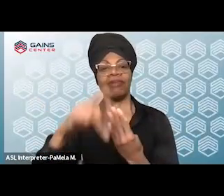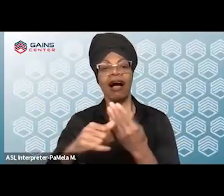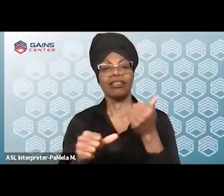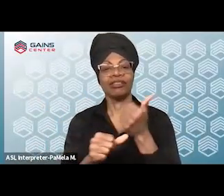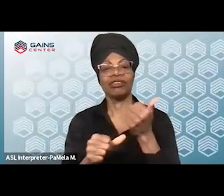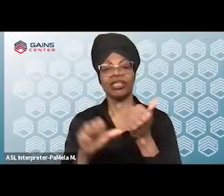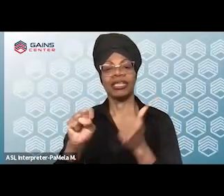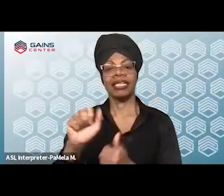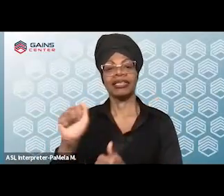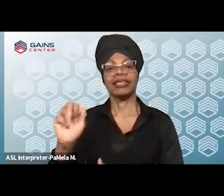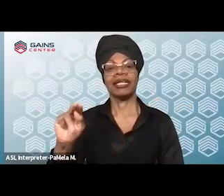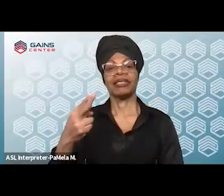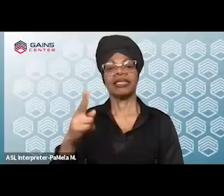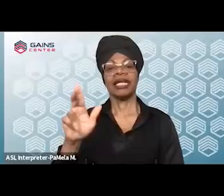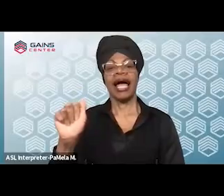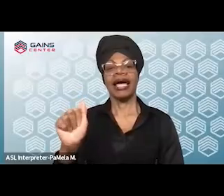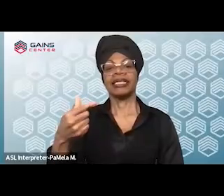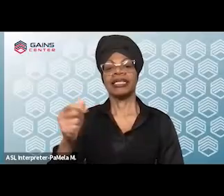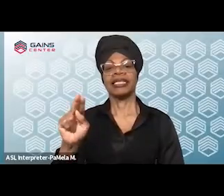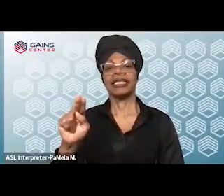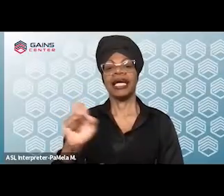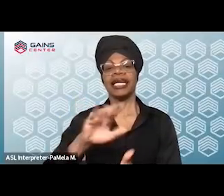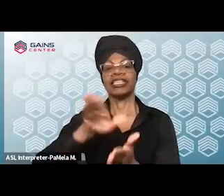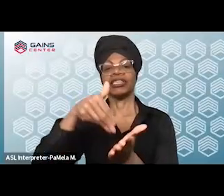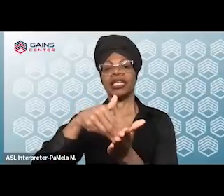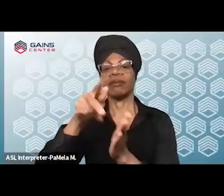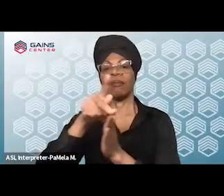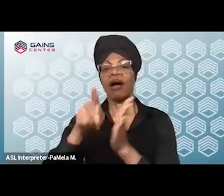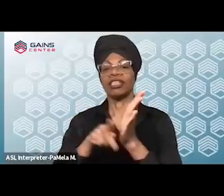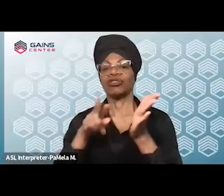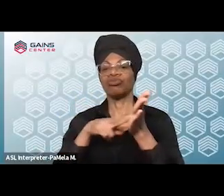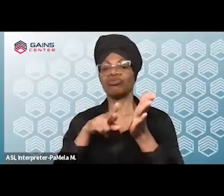And you'll see a chat box icon at the bottom of your Zoom platform.